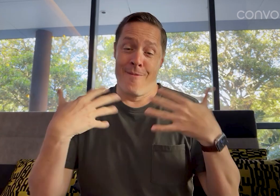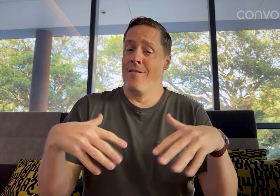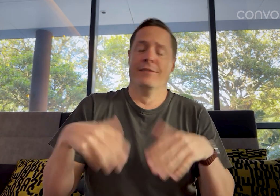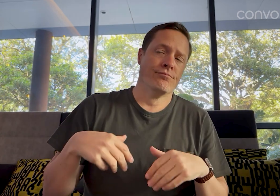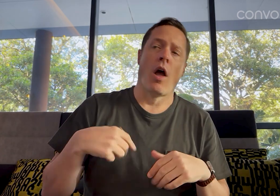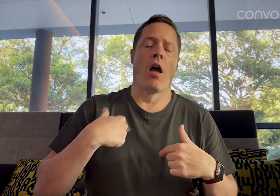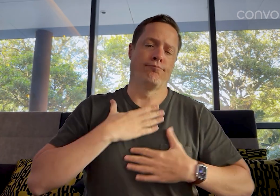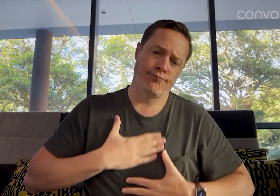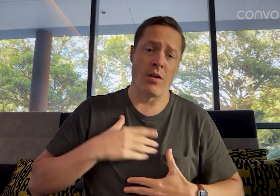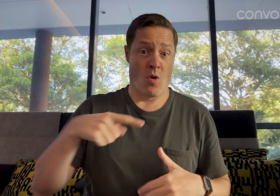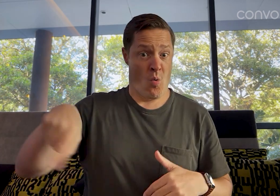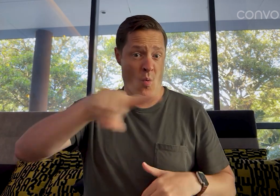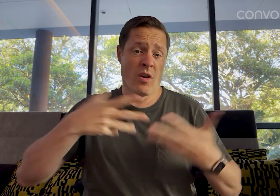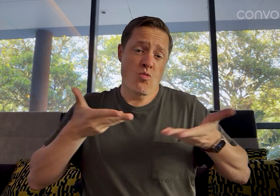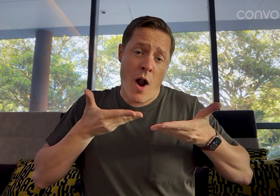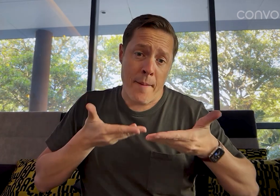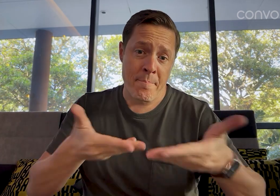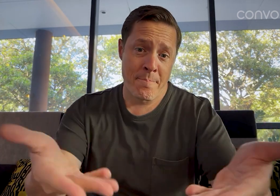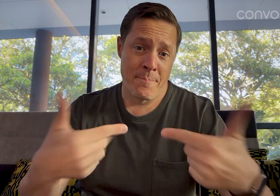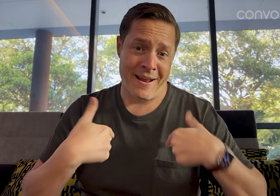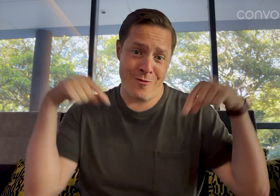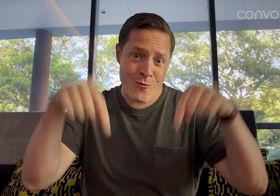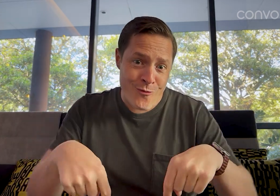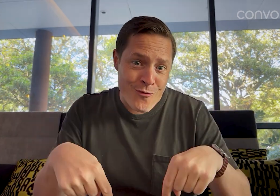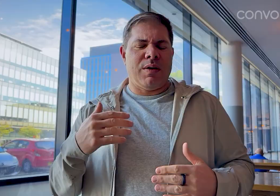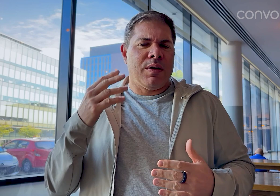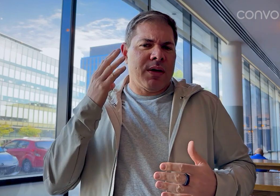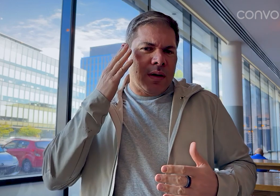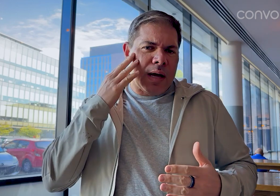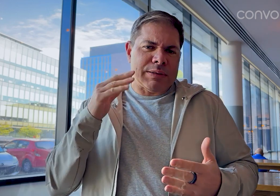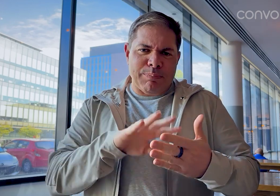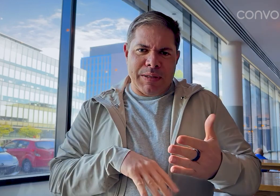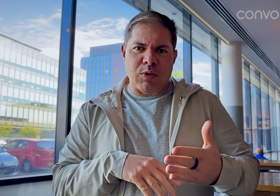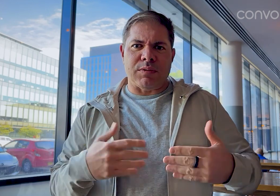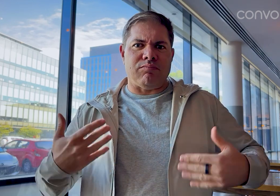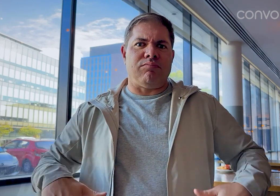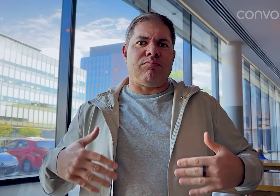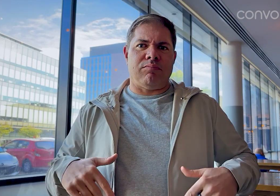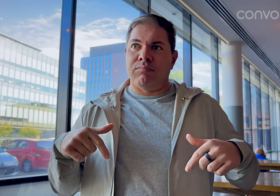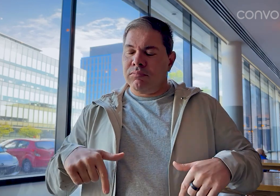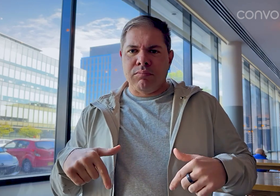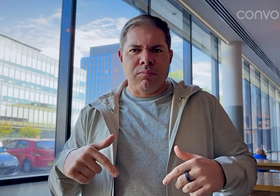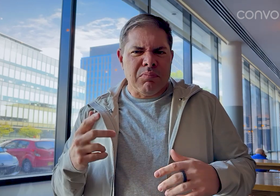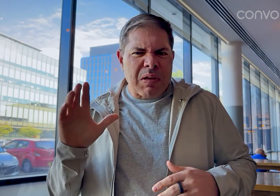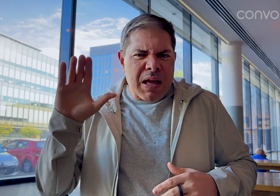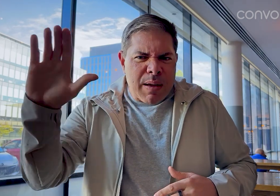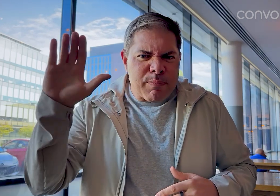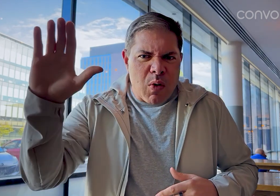I deeply appreciate the warm welcome. My experience with Netball was incredible.